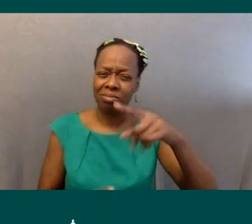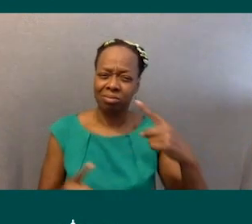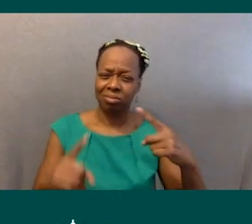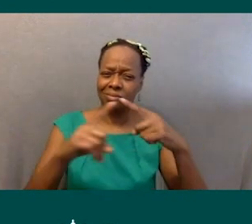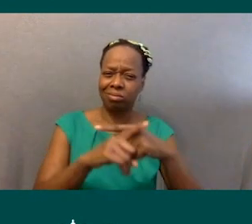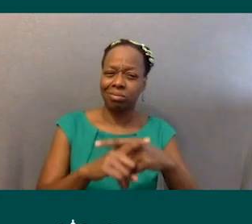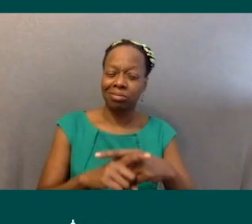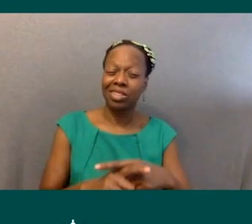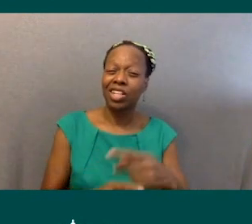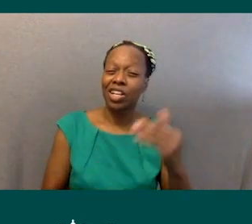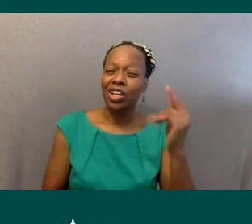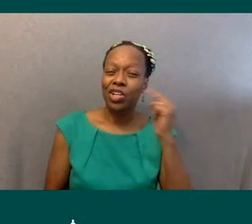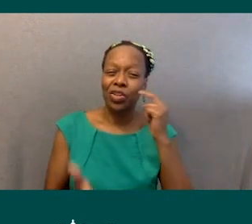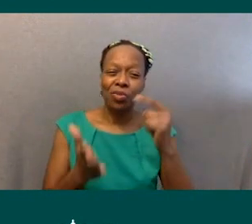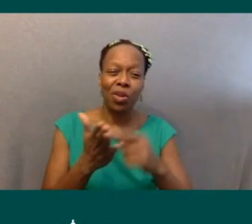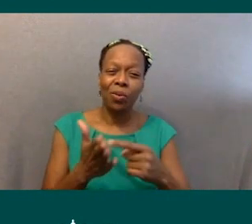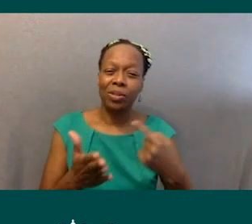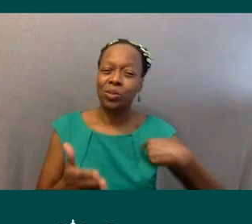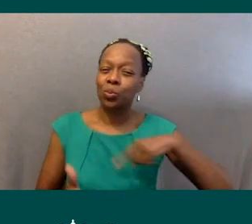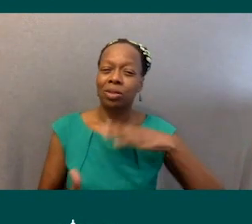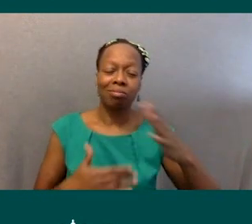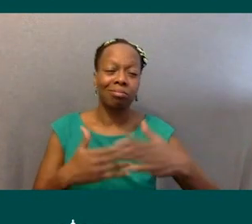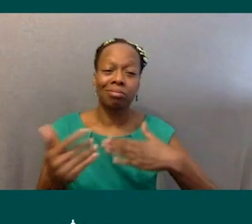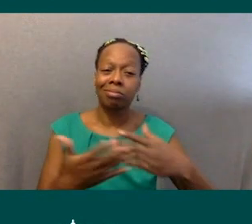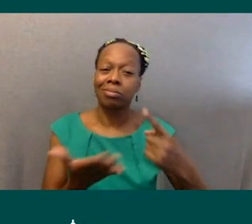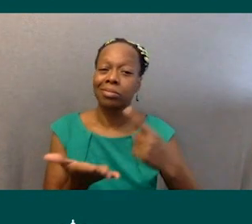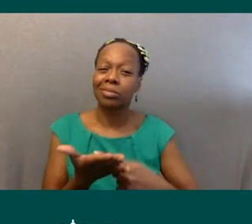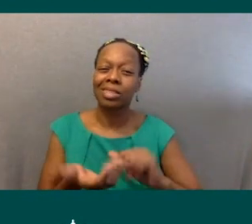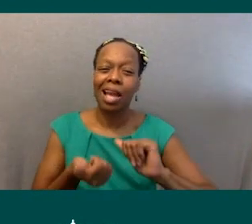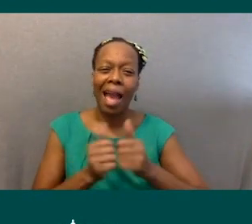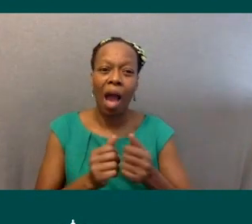in terms of the treatment needs of your child.